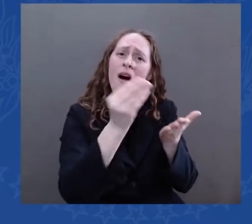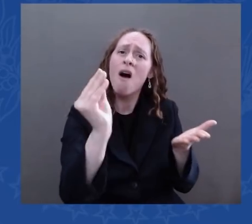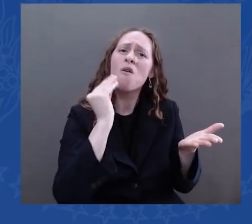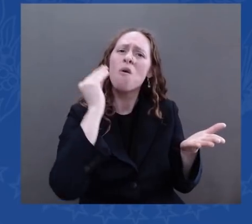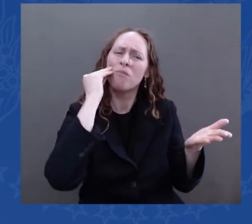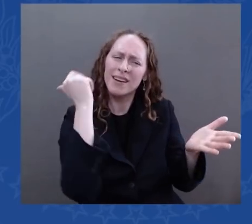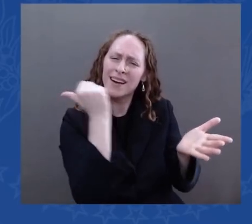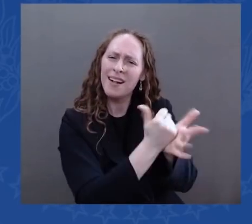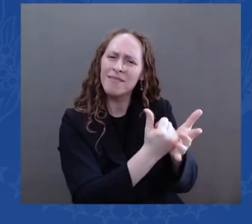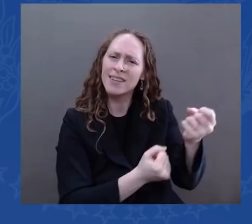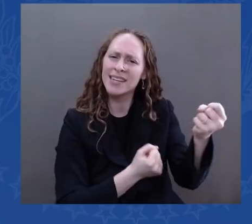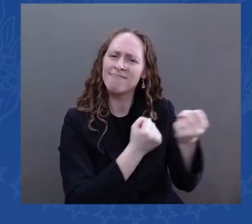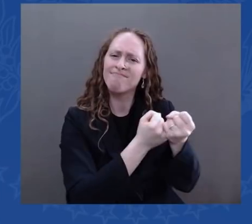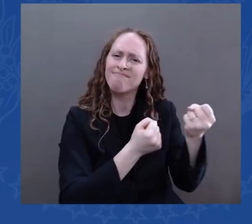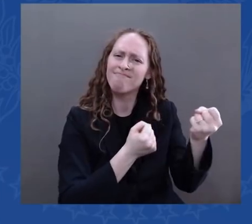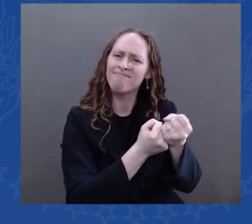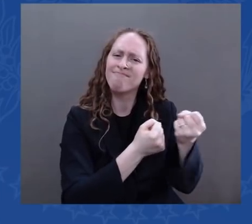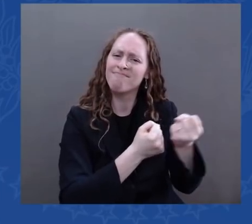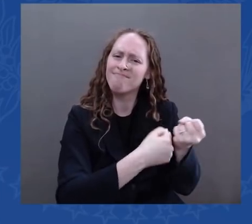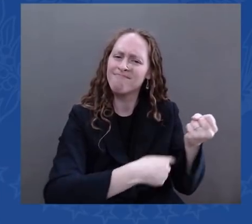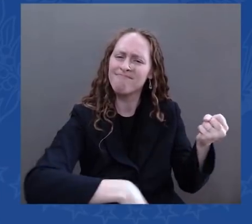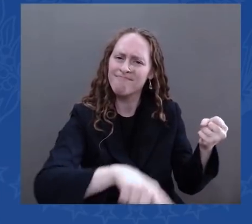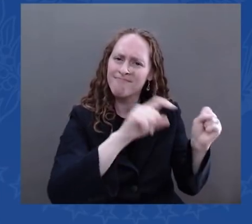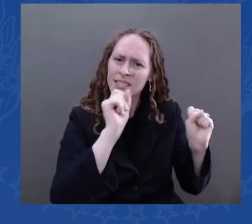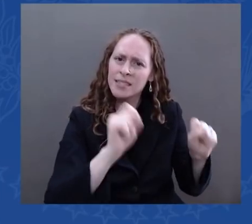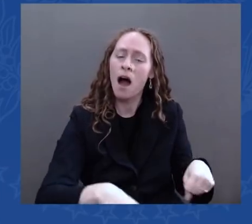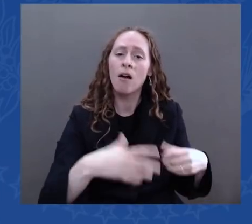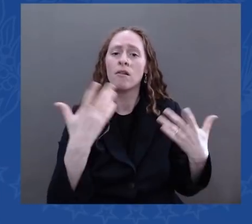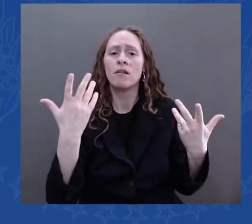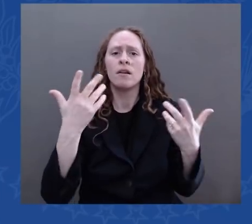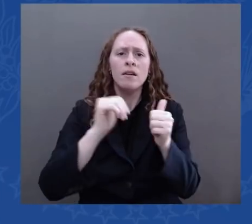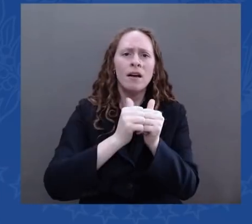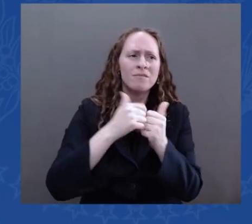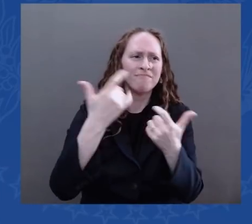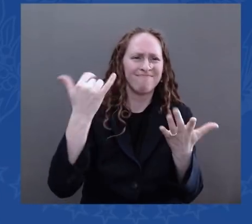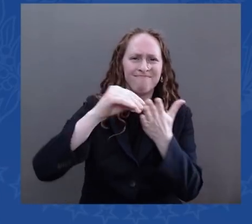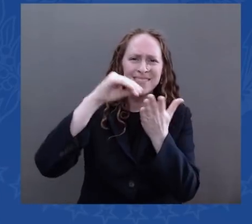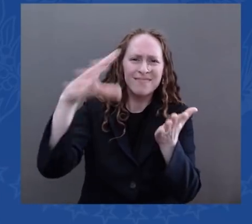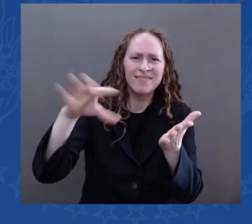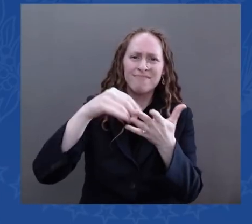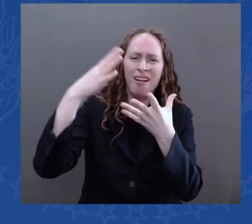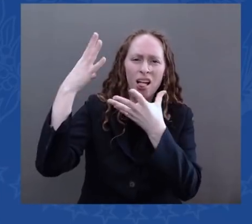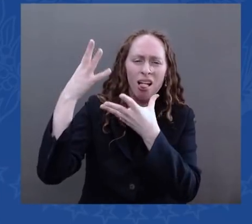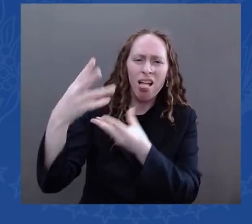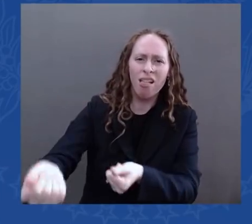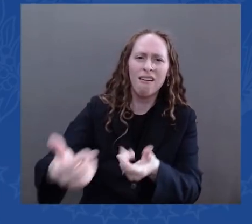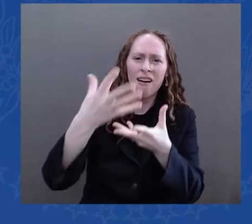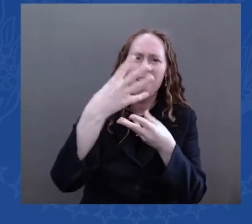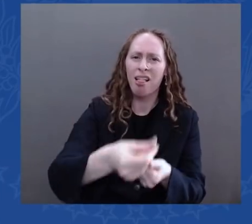research and development to broaden the reach of solar and build a clean energy future.